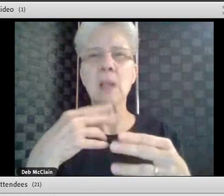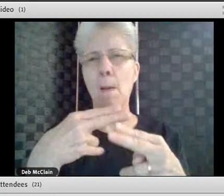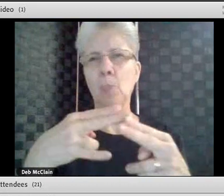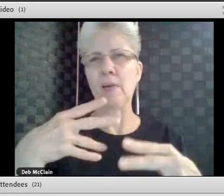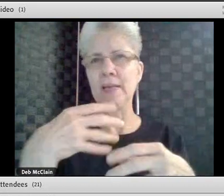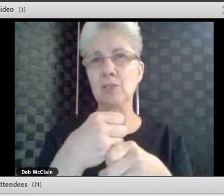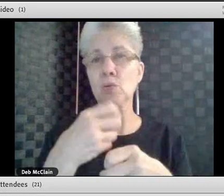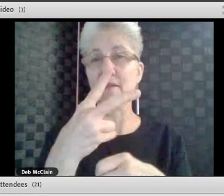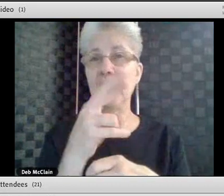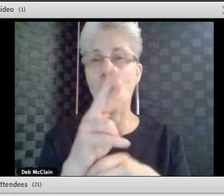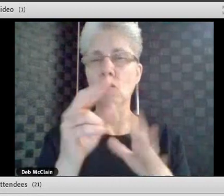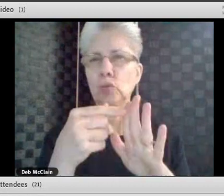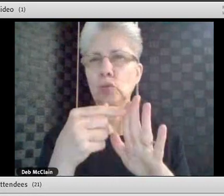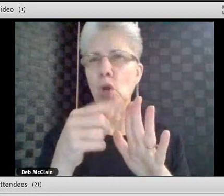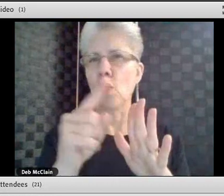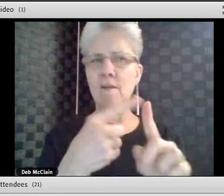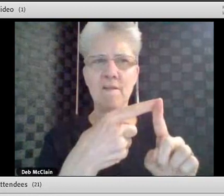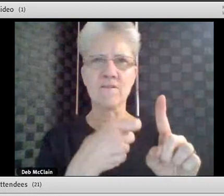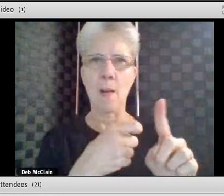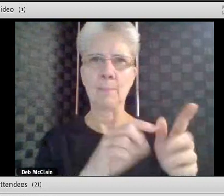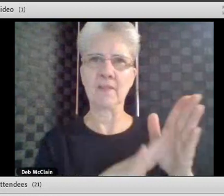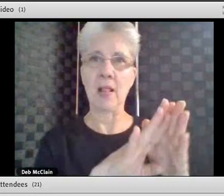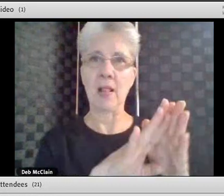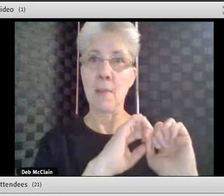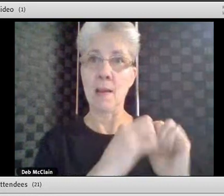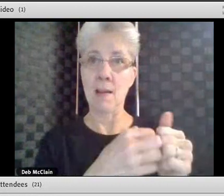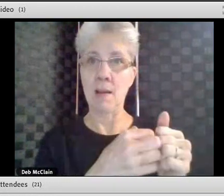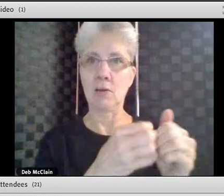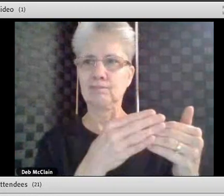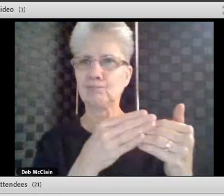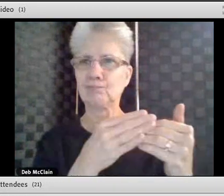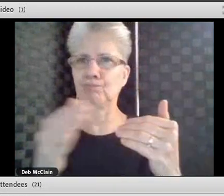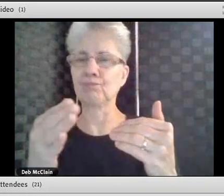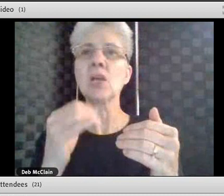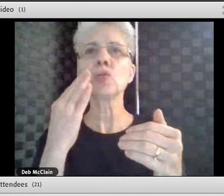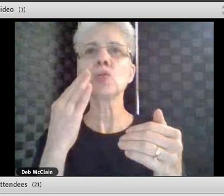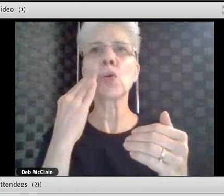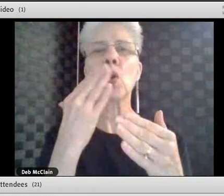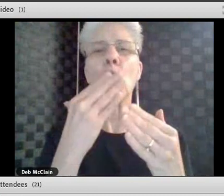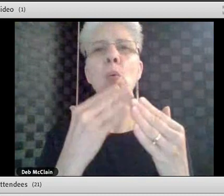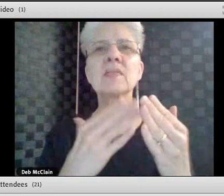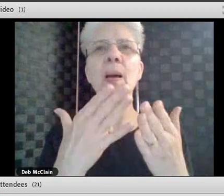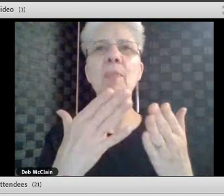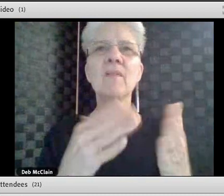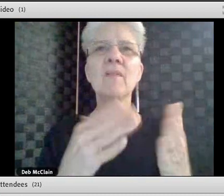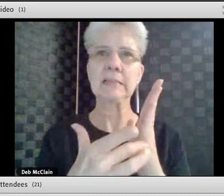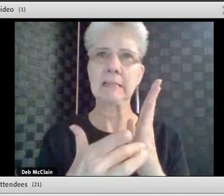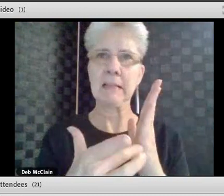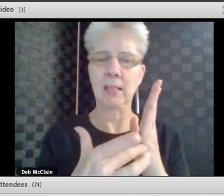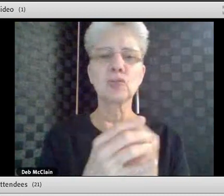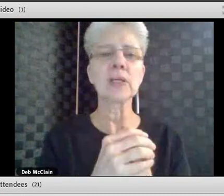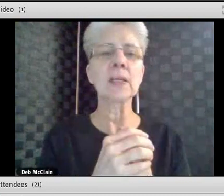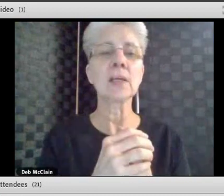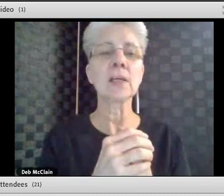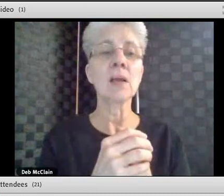just show you kind of where it came from and where we are today so you kind of know about some of the technology. The hardware and software,